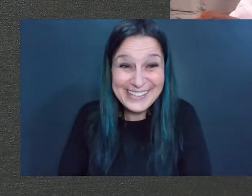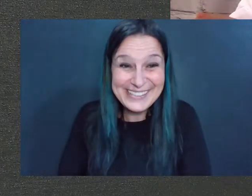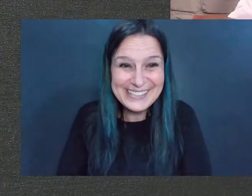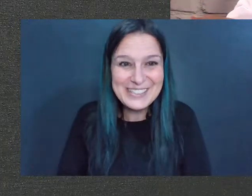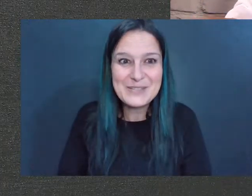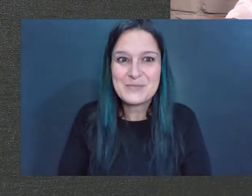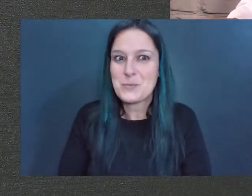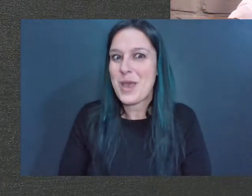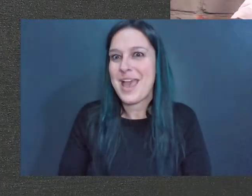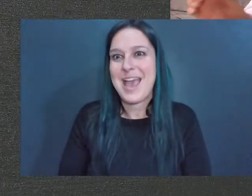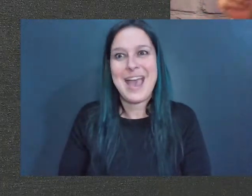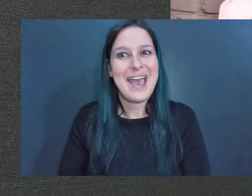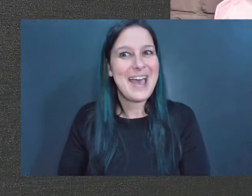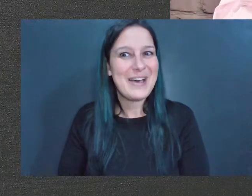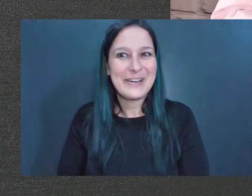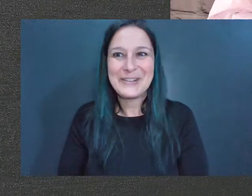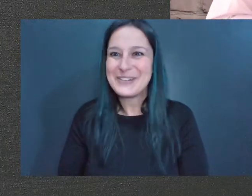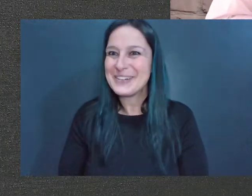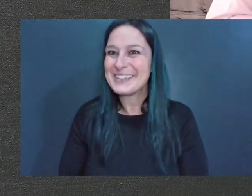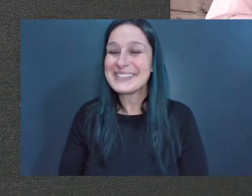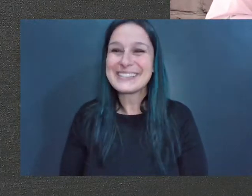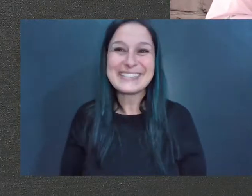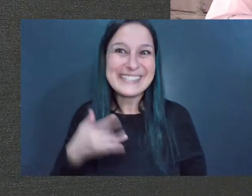Wow, pretty exciting.